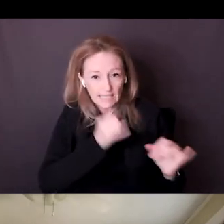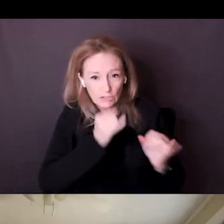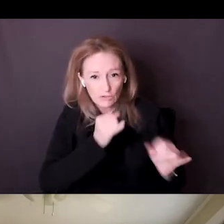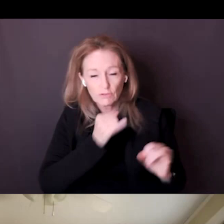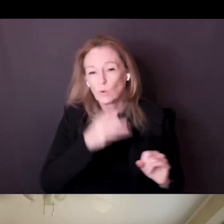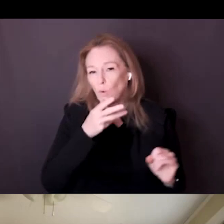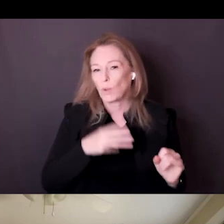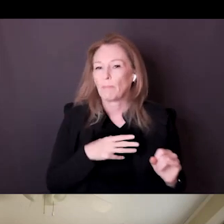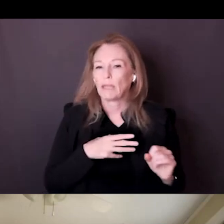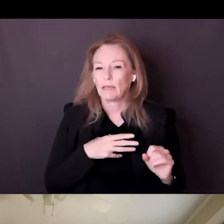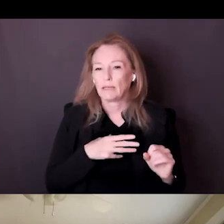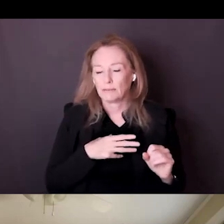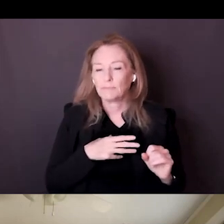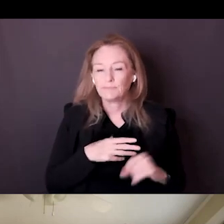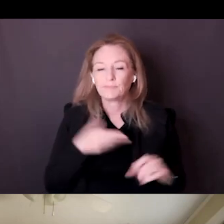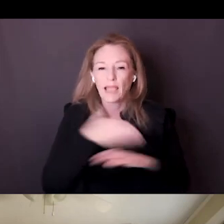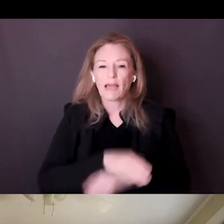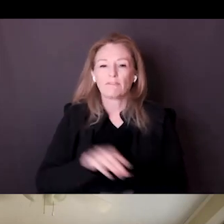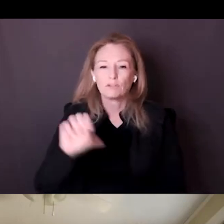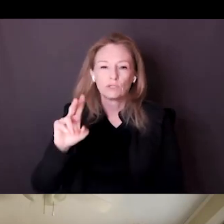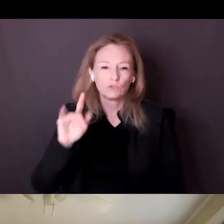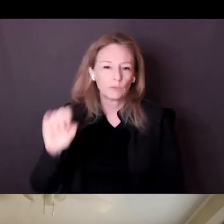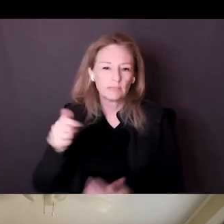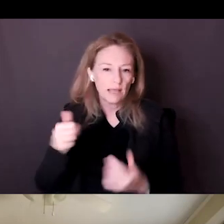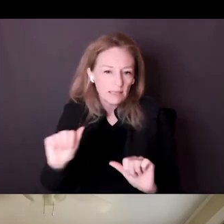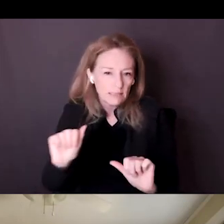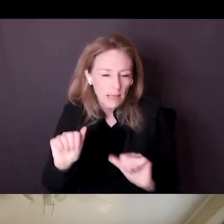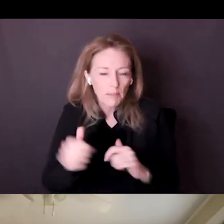COME IN AFTER A SUICIDE ATTEMPT AND TALK TO THEM ABOUT WHY AND